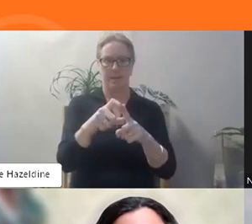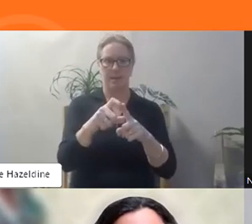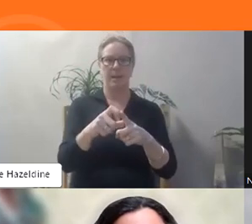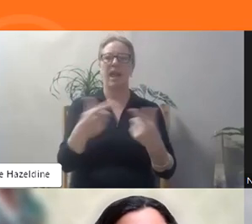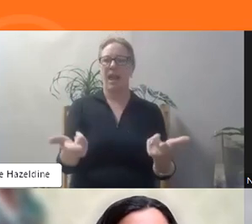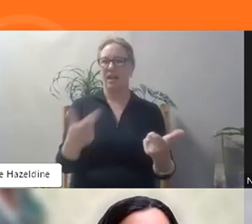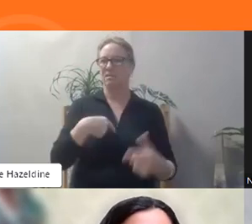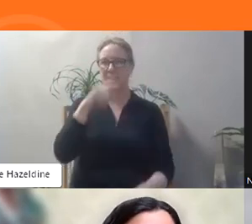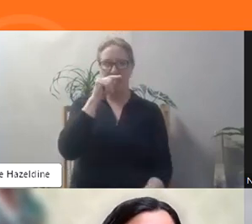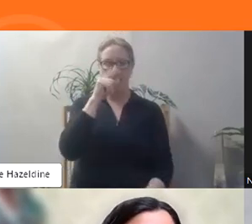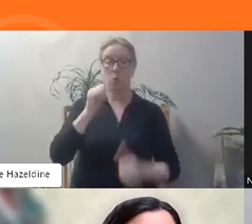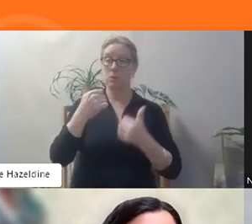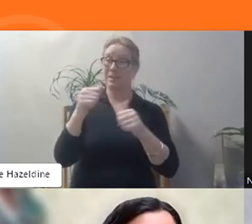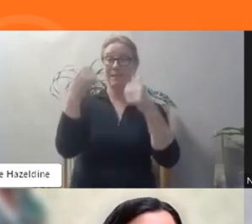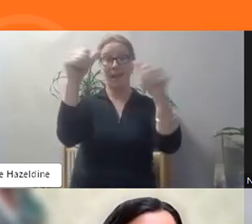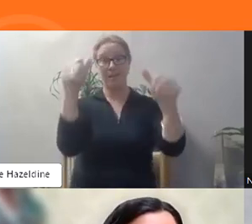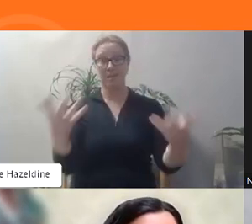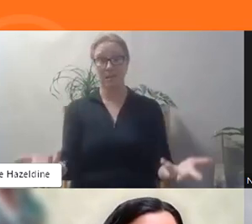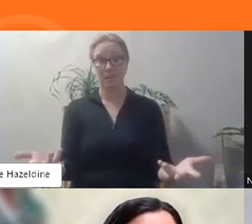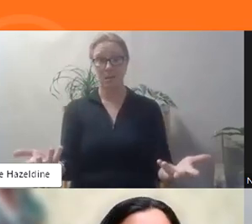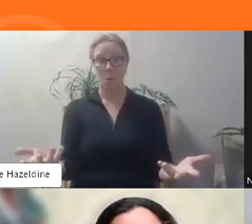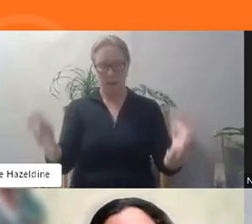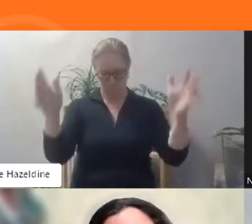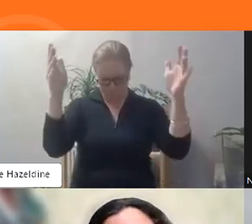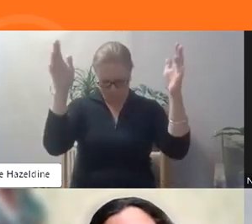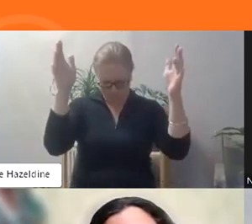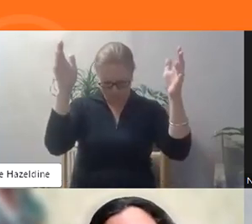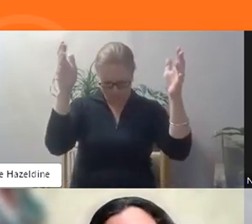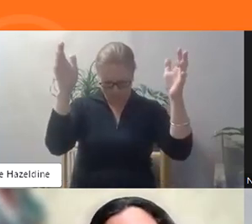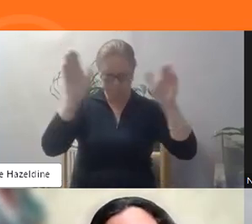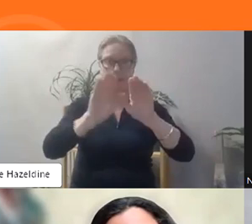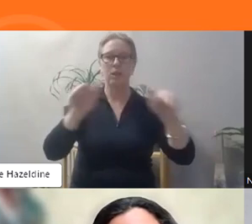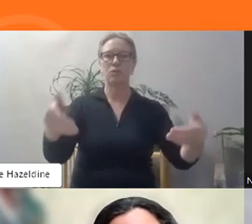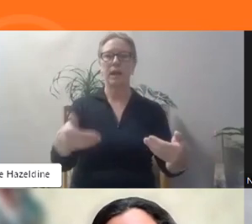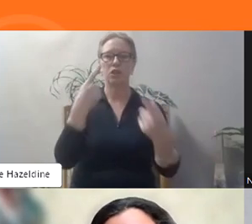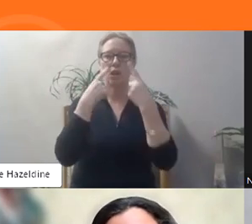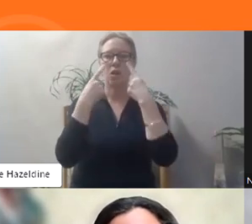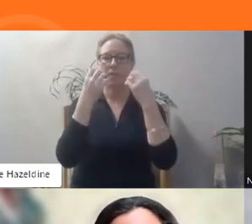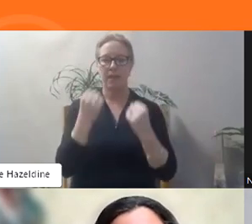success. And we applaud the introduction of evidence-based structured literacy